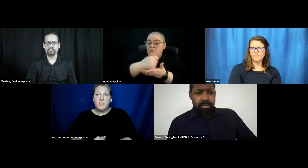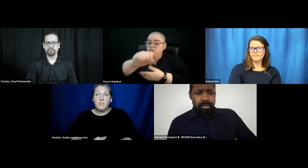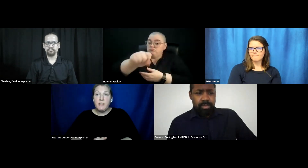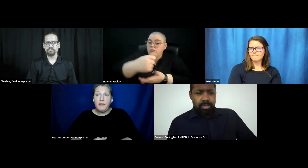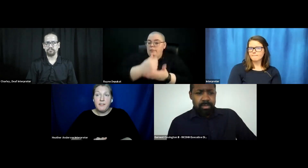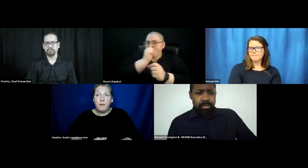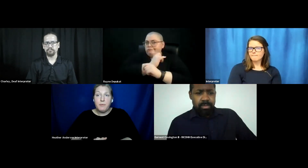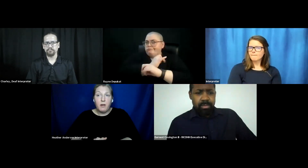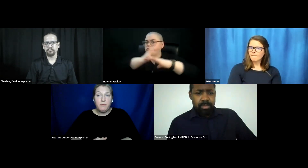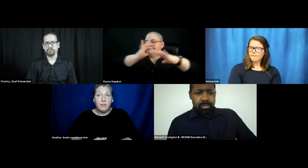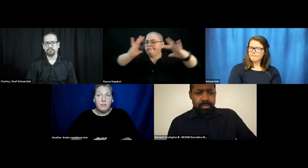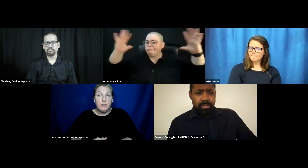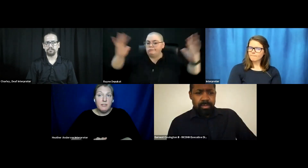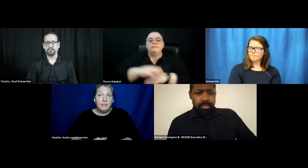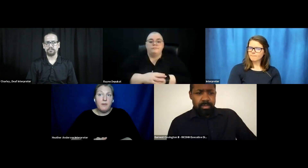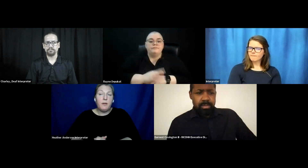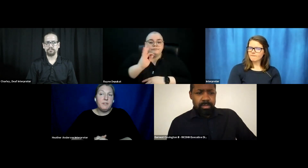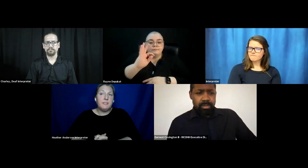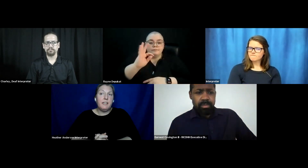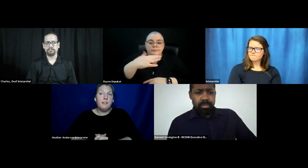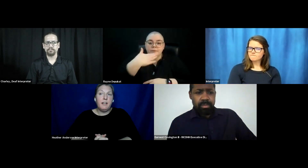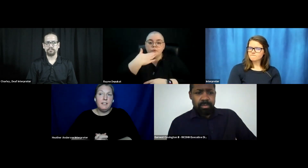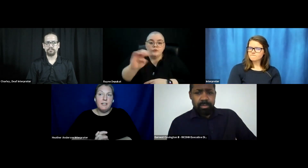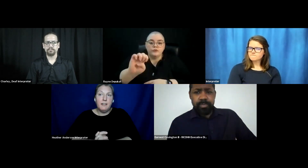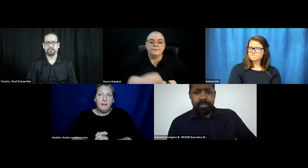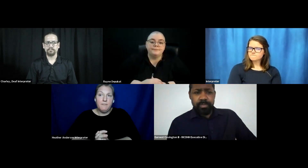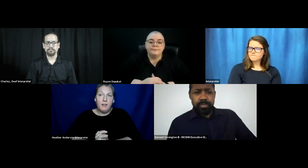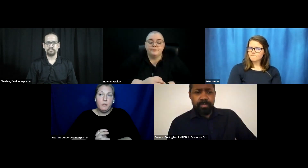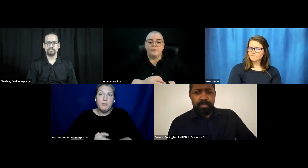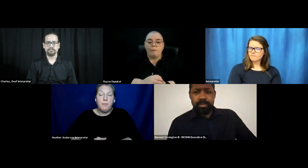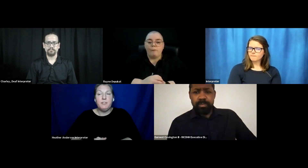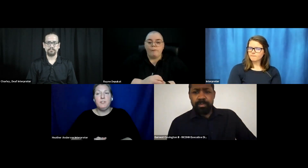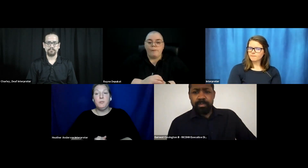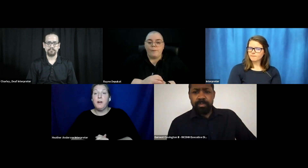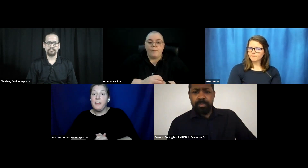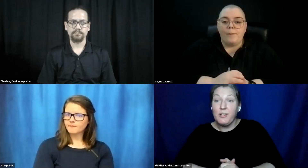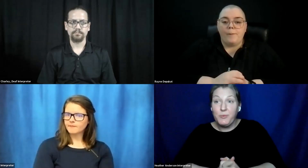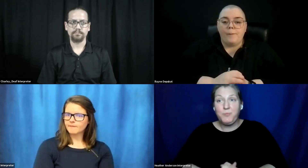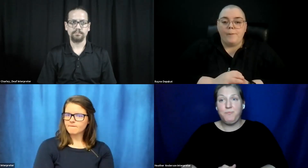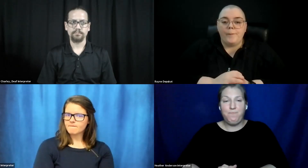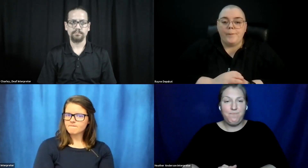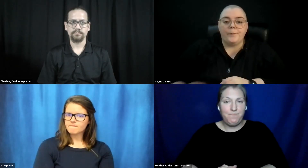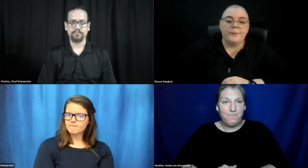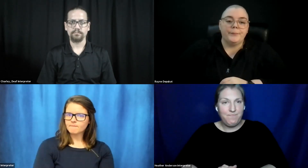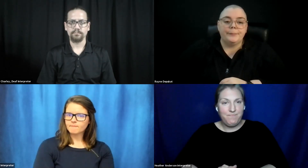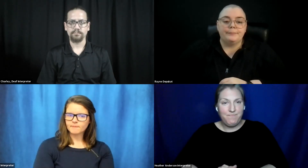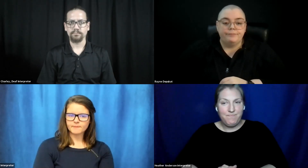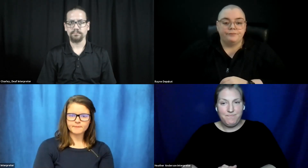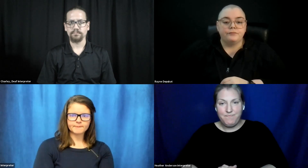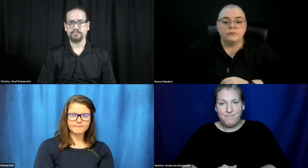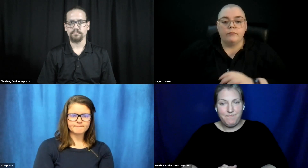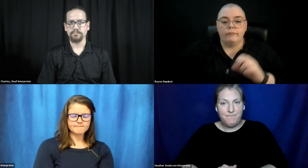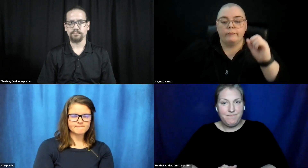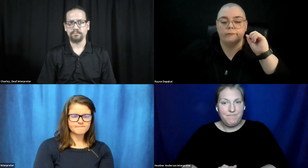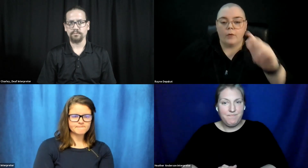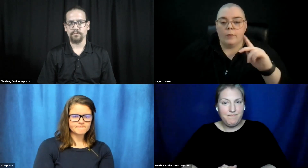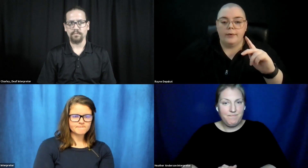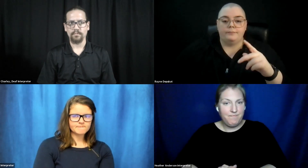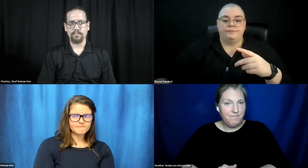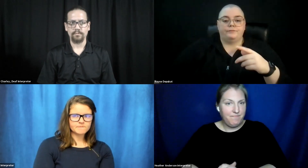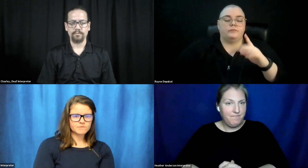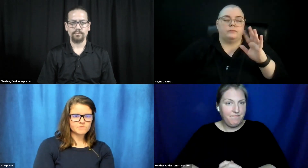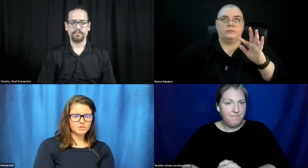Great, I think that would be helpful. That would help us to get a good idea, whose job is to do what Thank you.